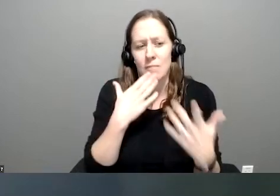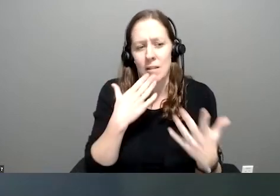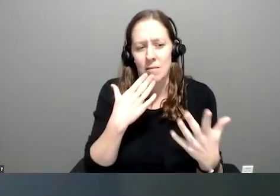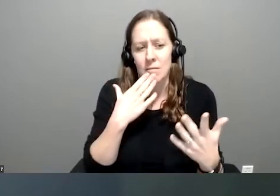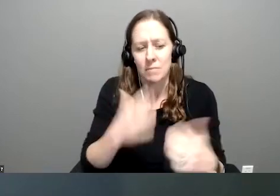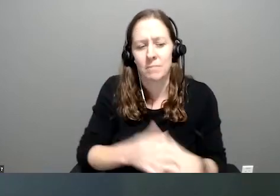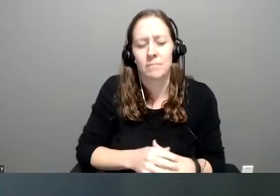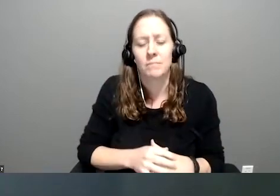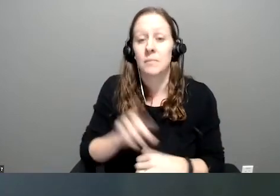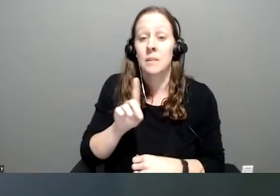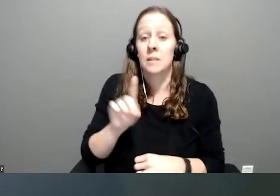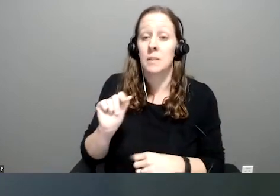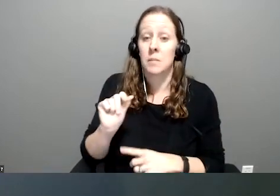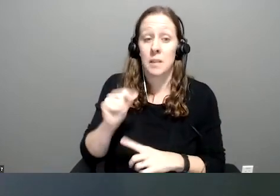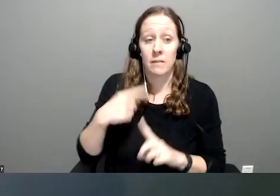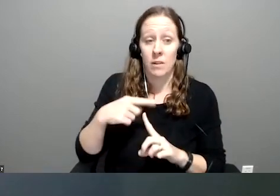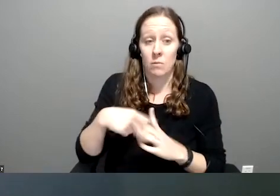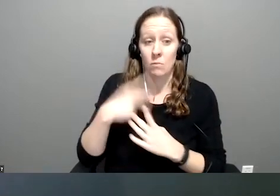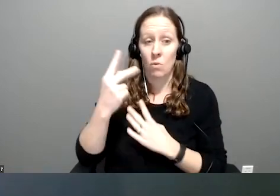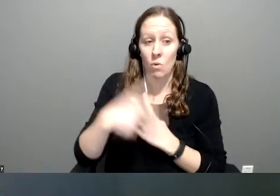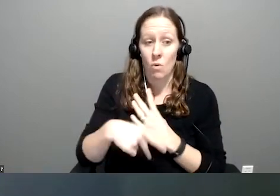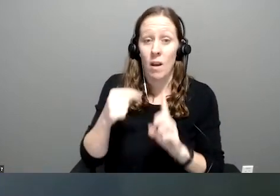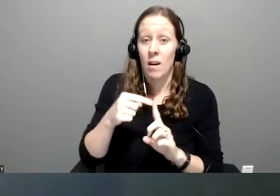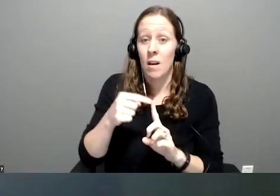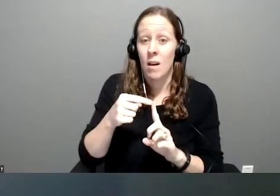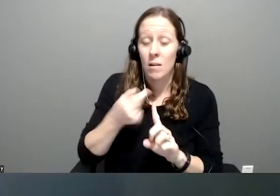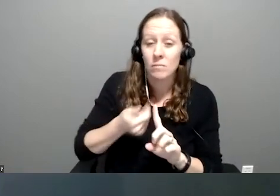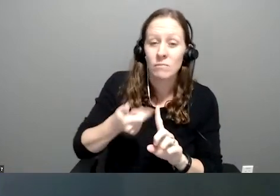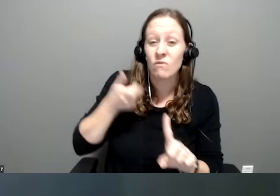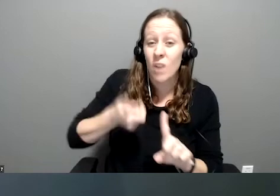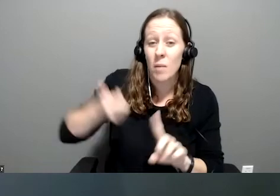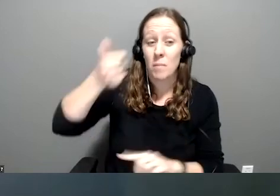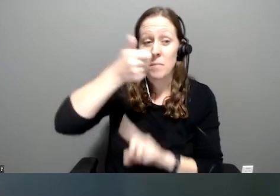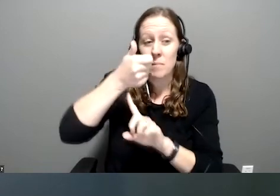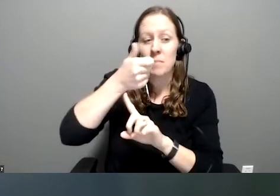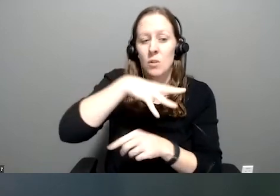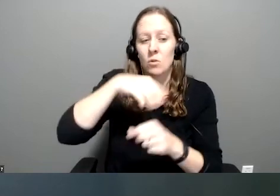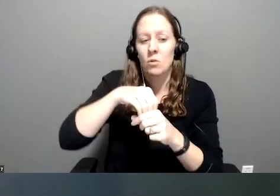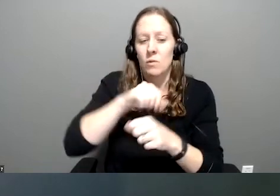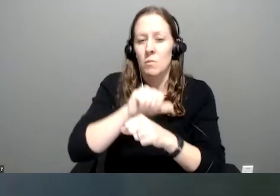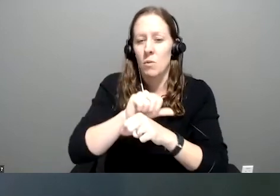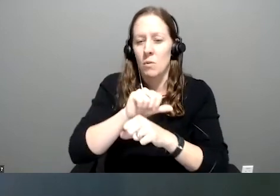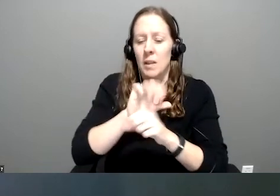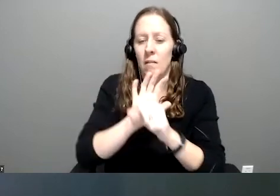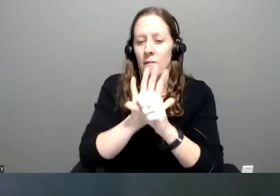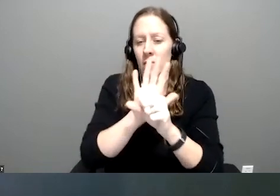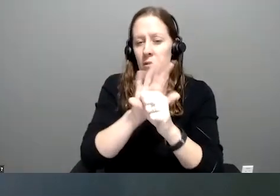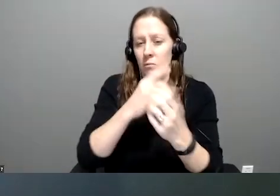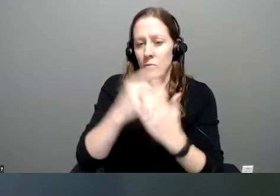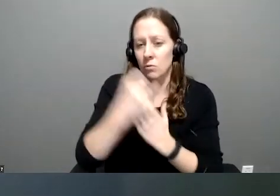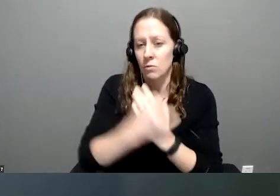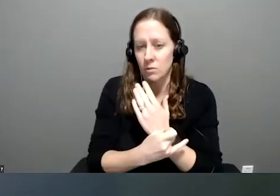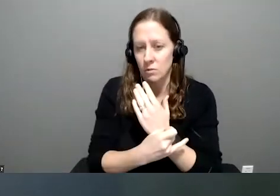Advantage Program is an extension of the Inclusive Employment Advocacy Project. While there was